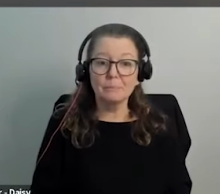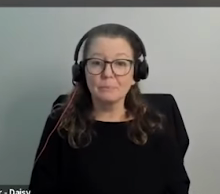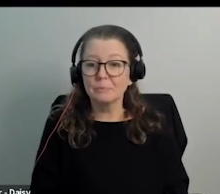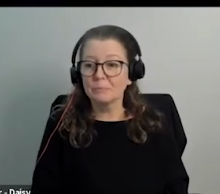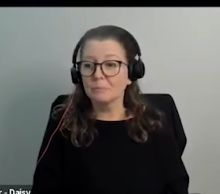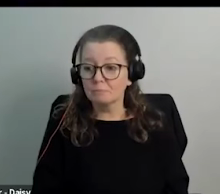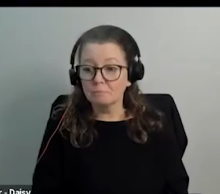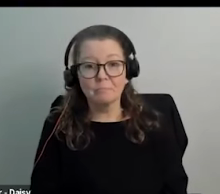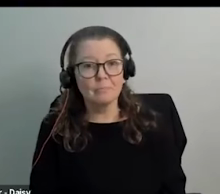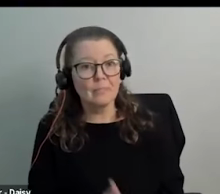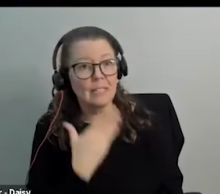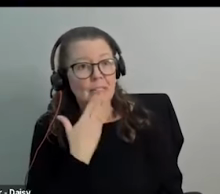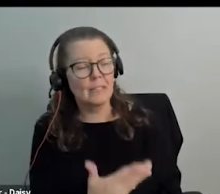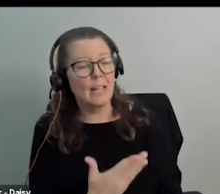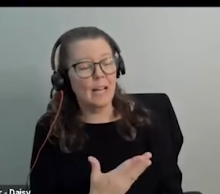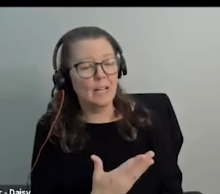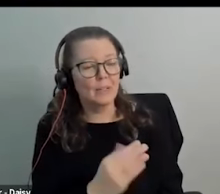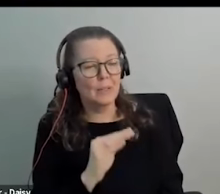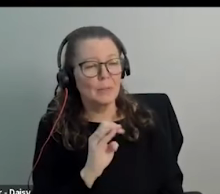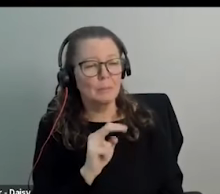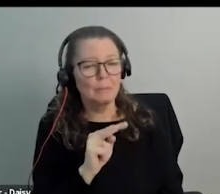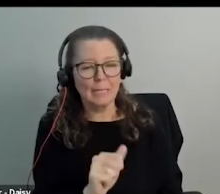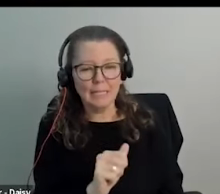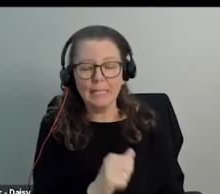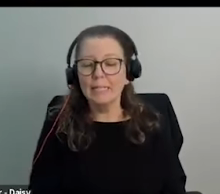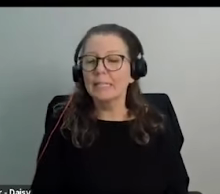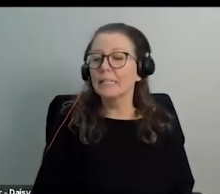Absolutely. Thank you very much, Meena. And it is a pleasure to be here.